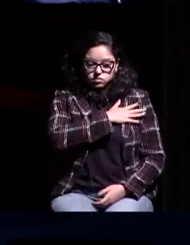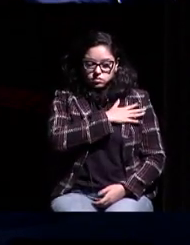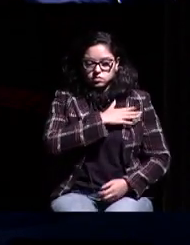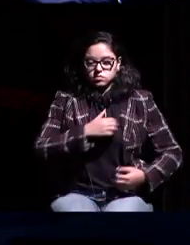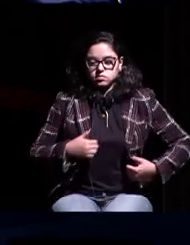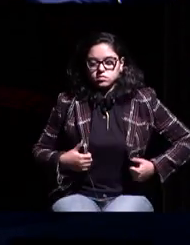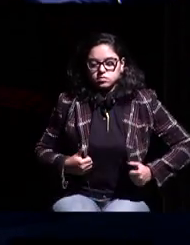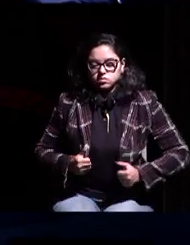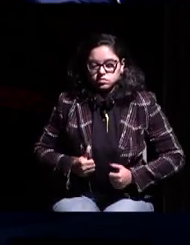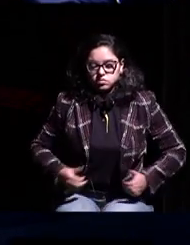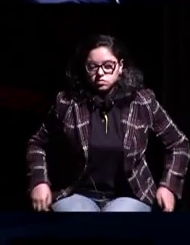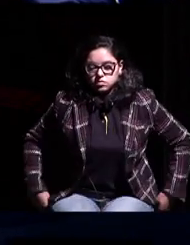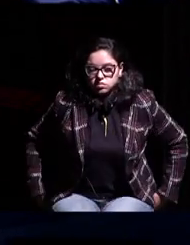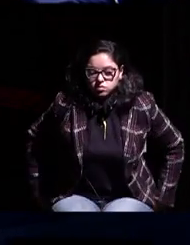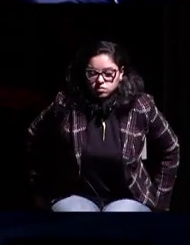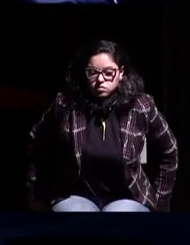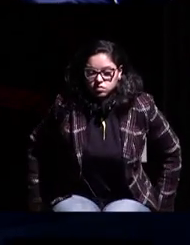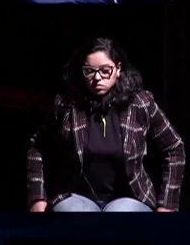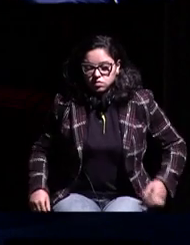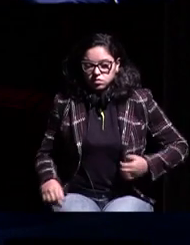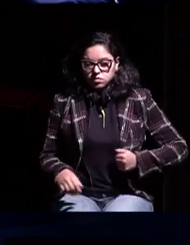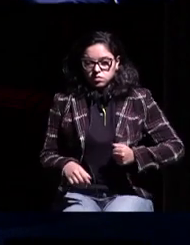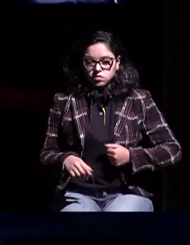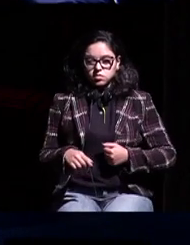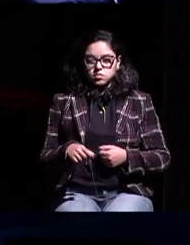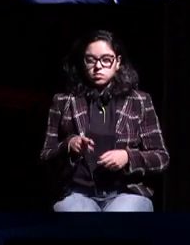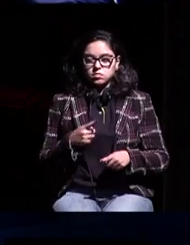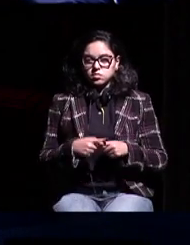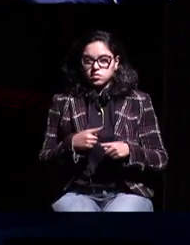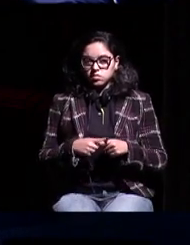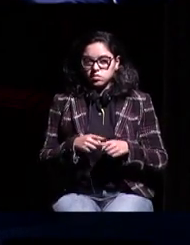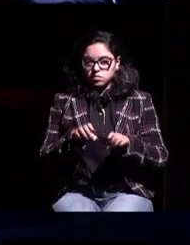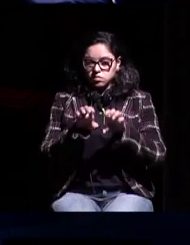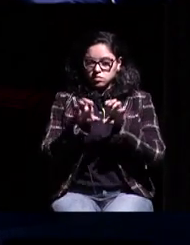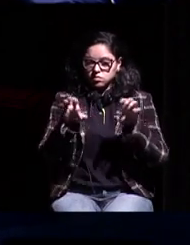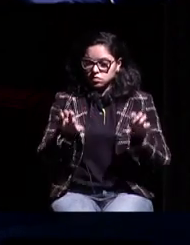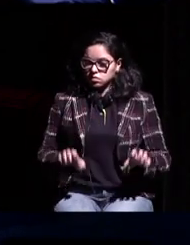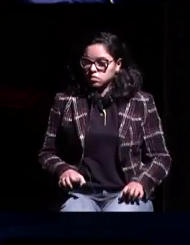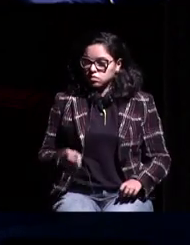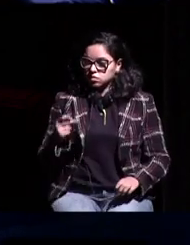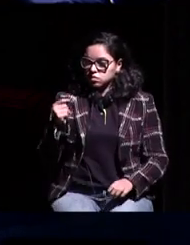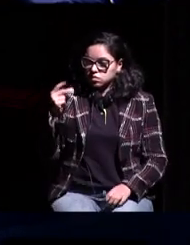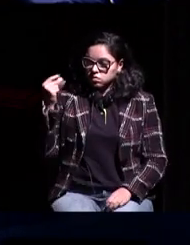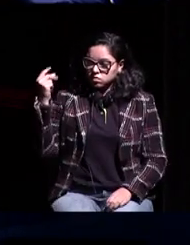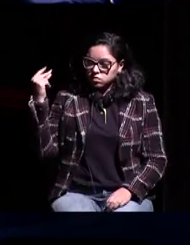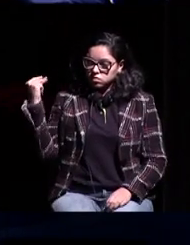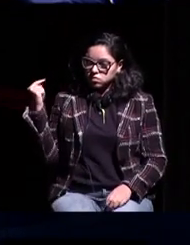due to its patriarchal structure, as any other country generates